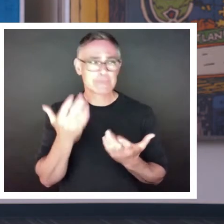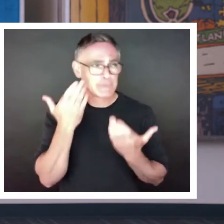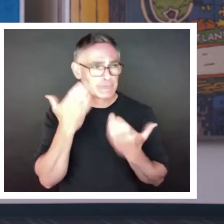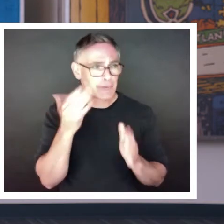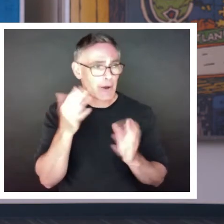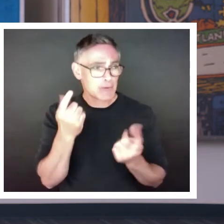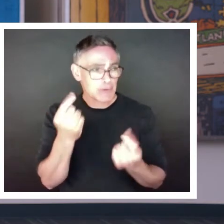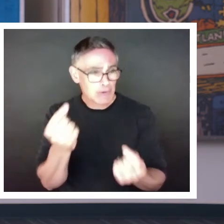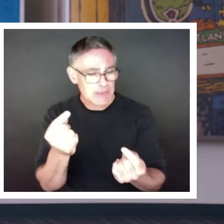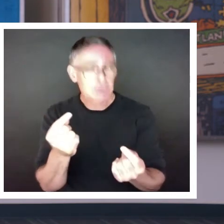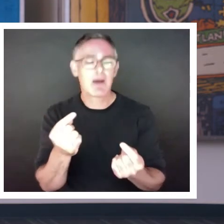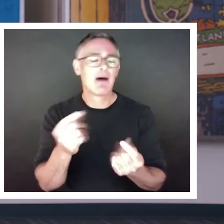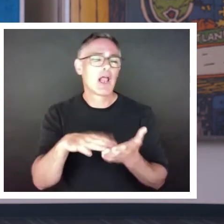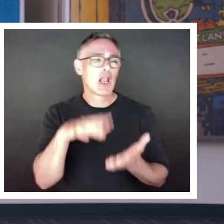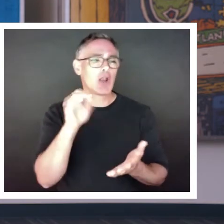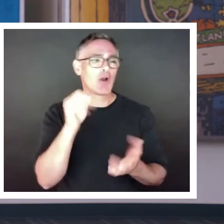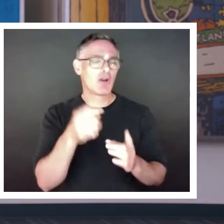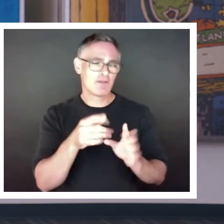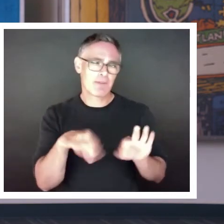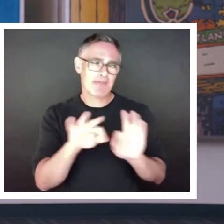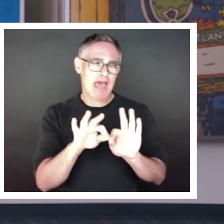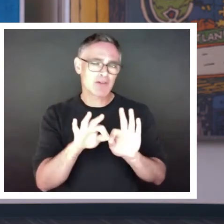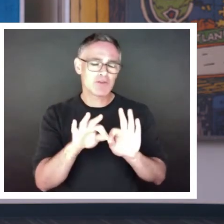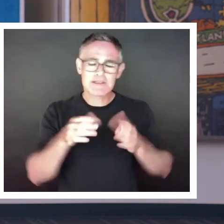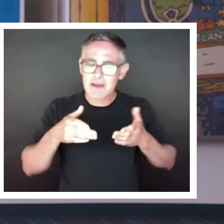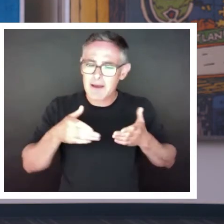We can let in the new, the aha moments of realization